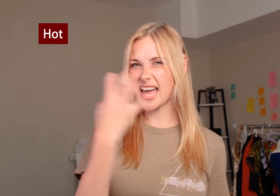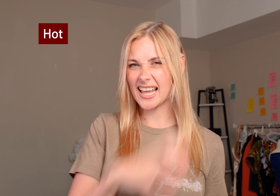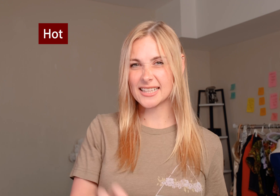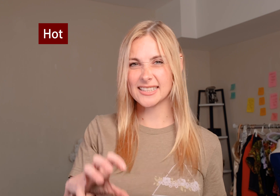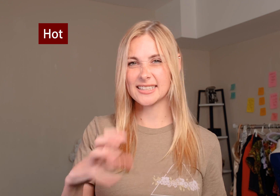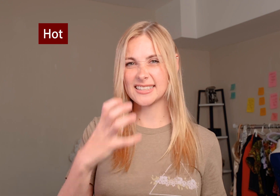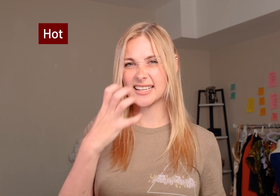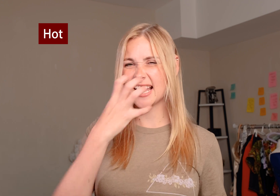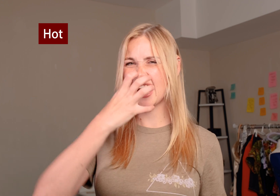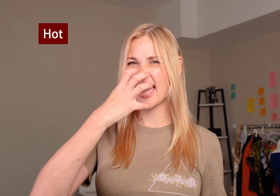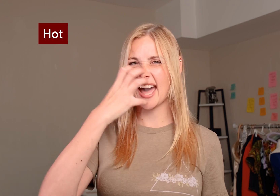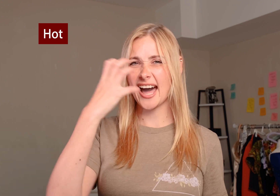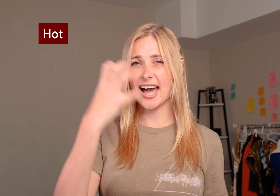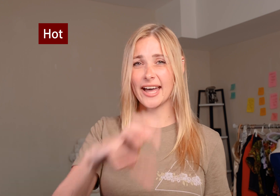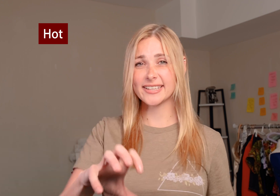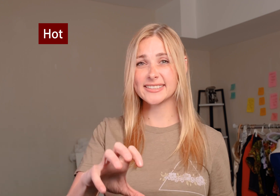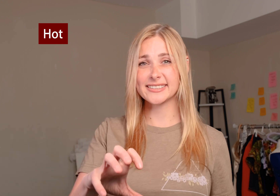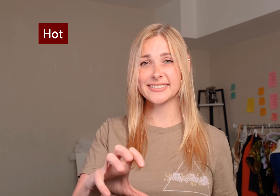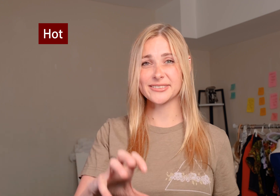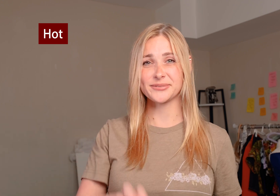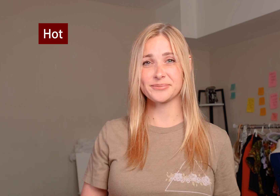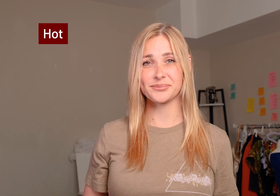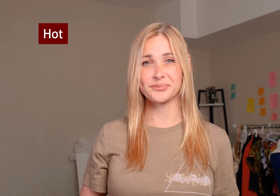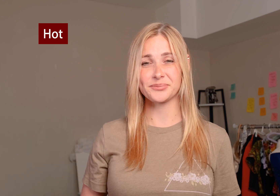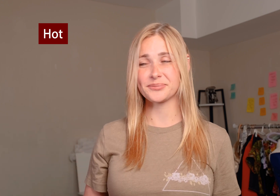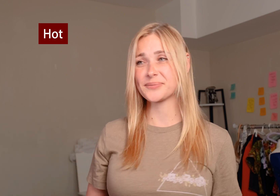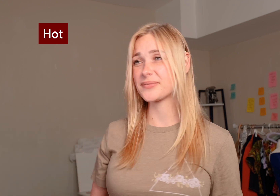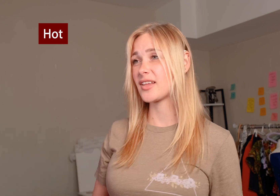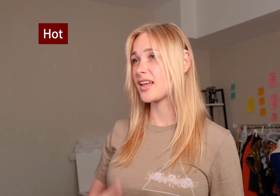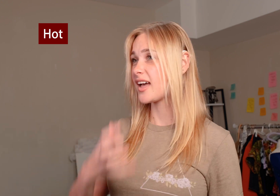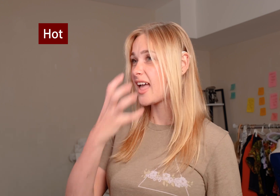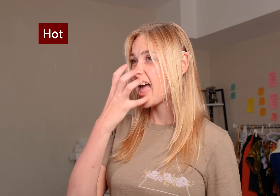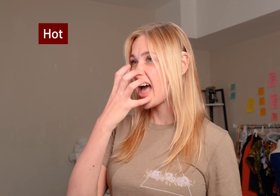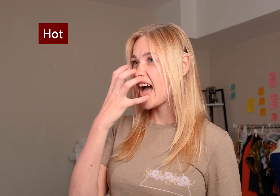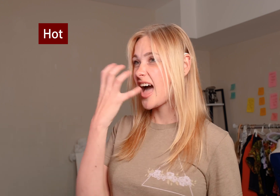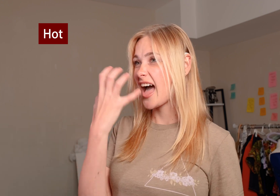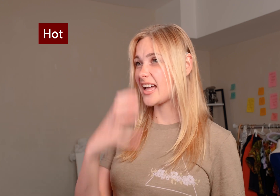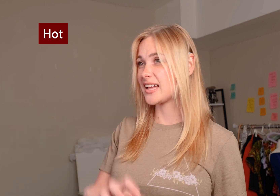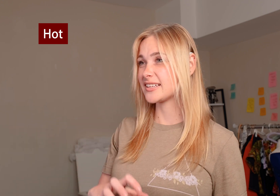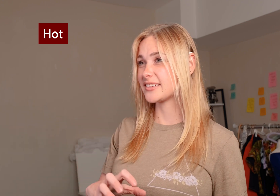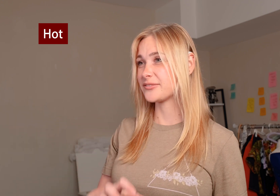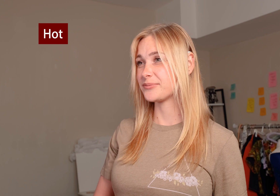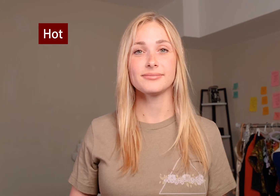"hot"